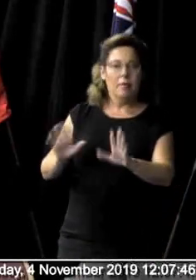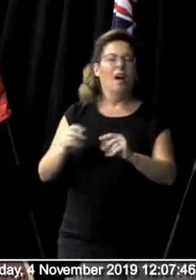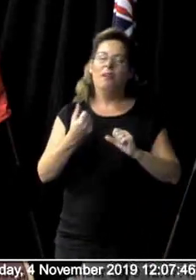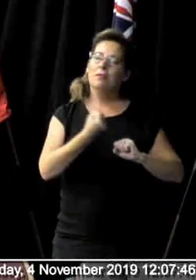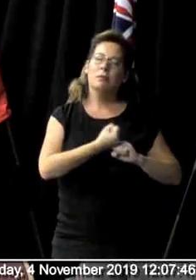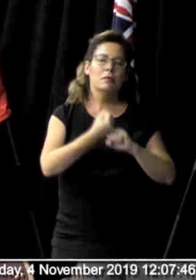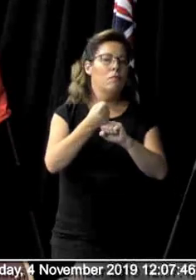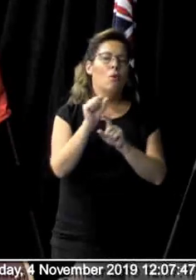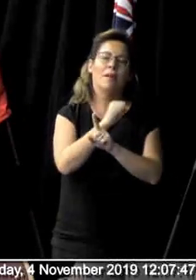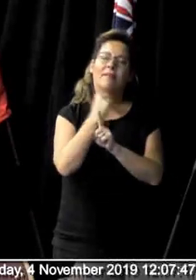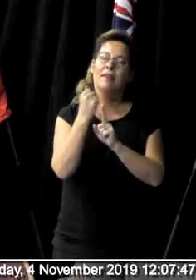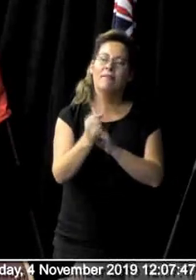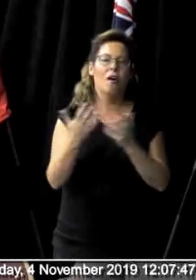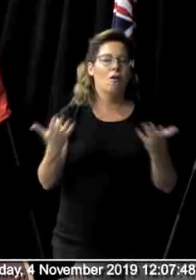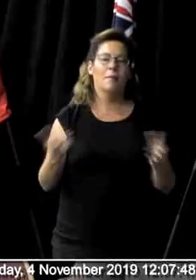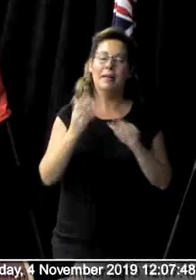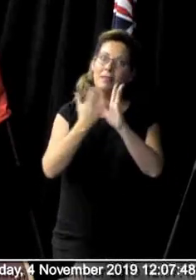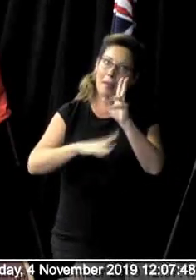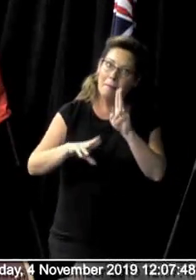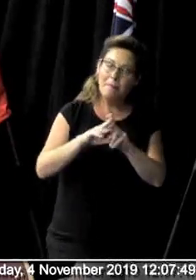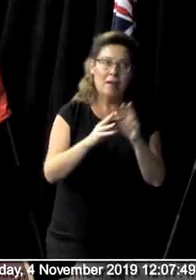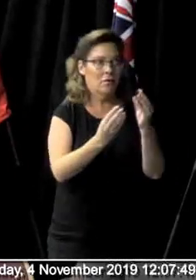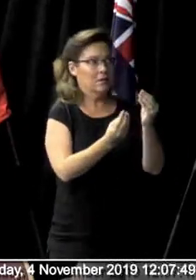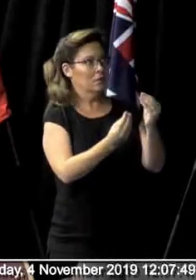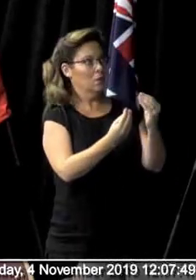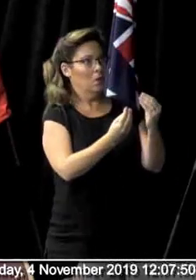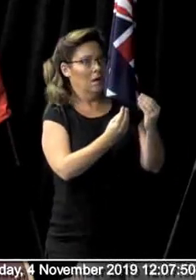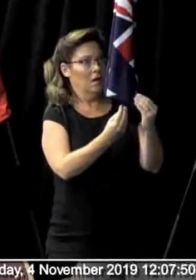Parents were supported too – by the other parents in the room.